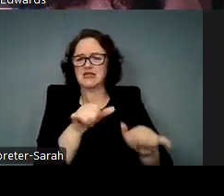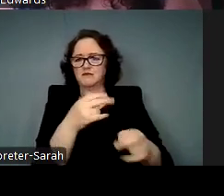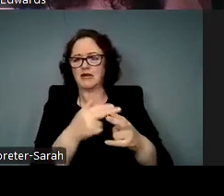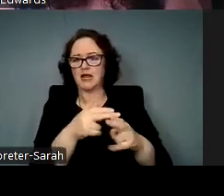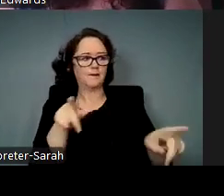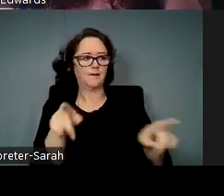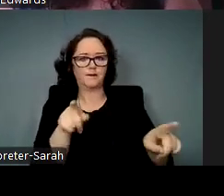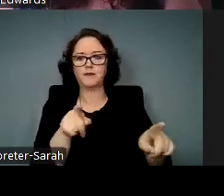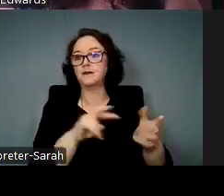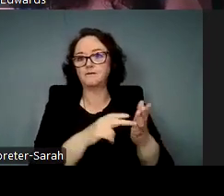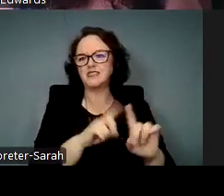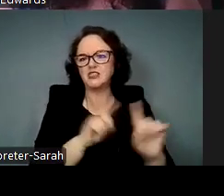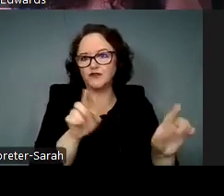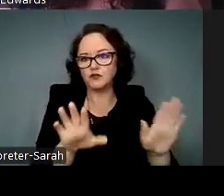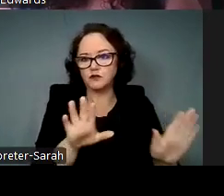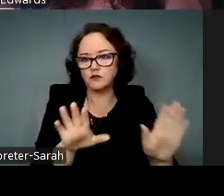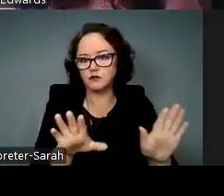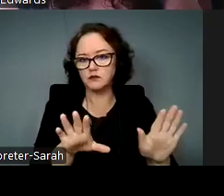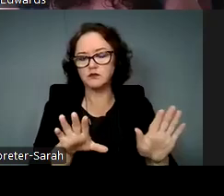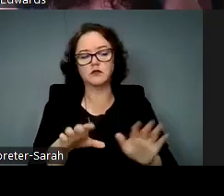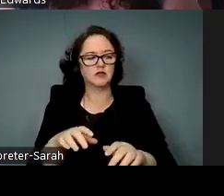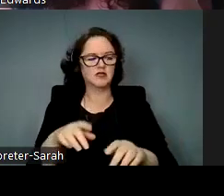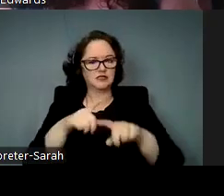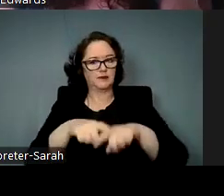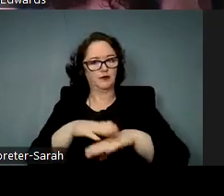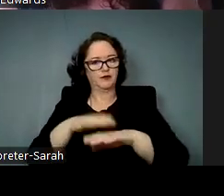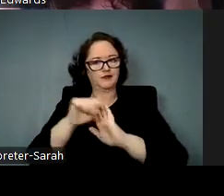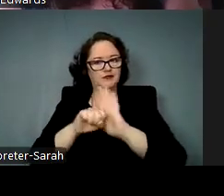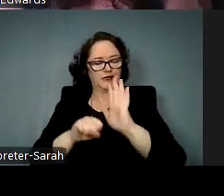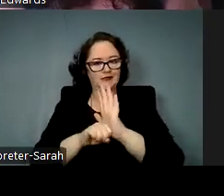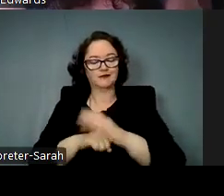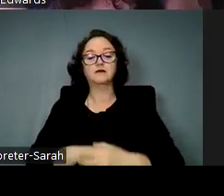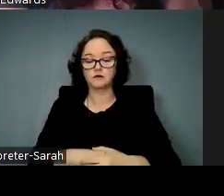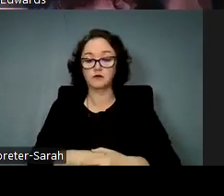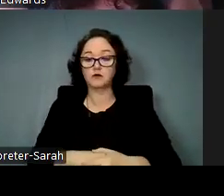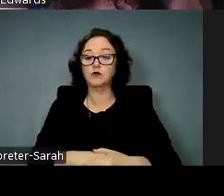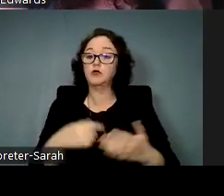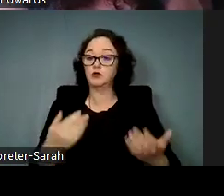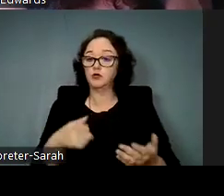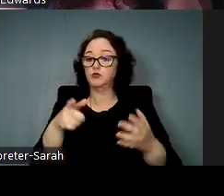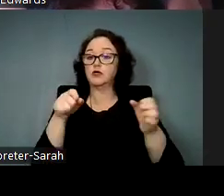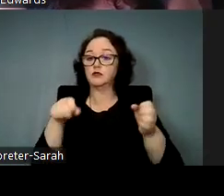things that's really valuable about commenting is, you can describe how does this actually work on the ground, and what are